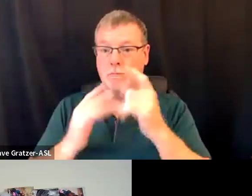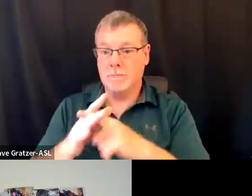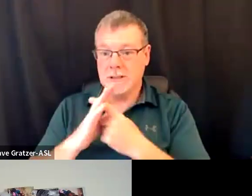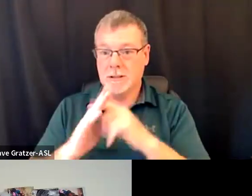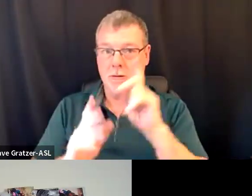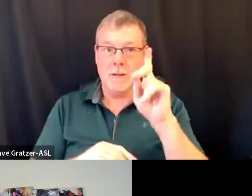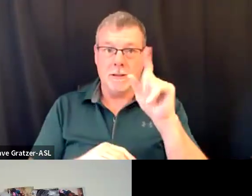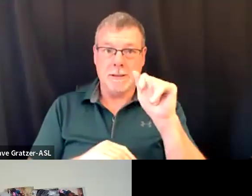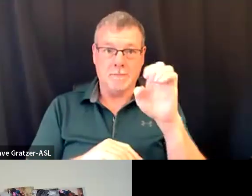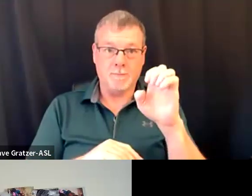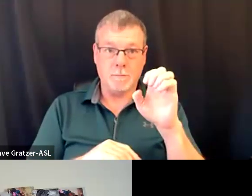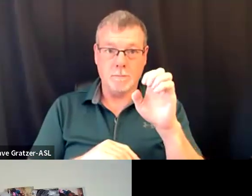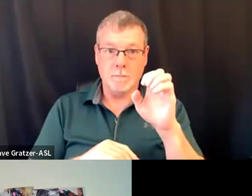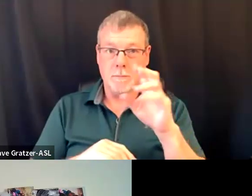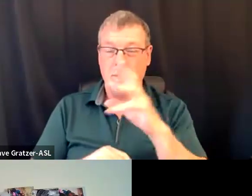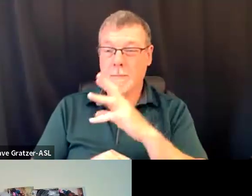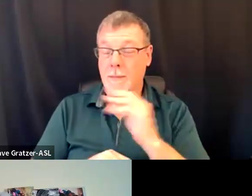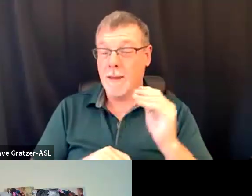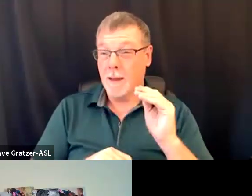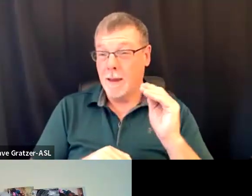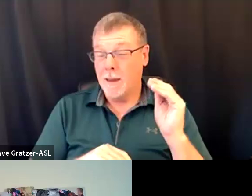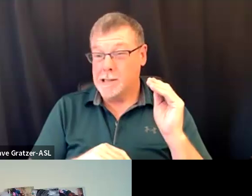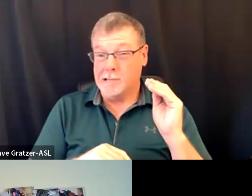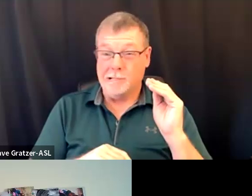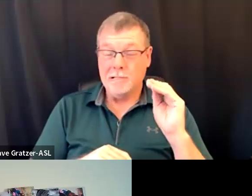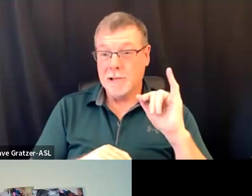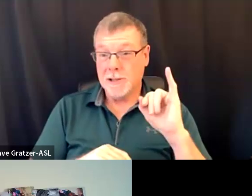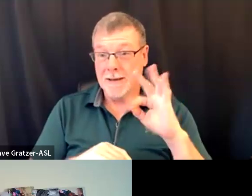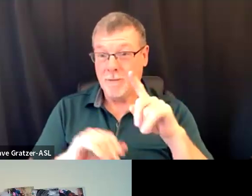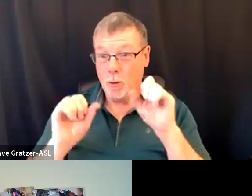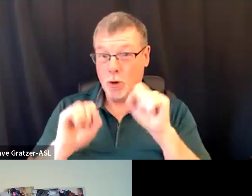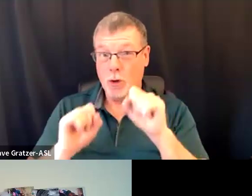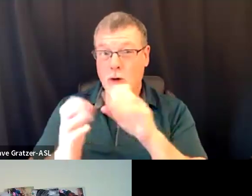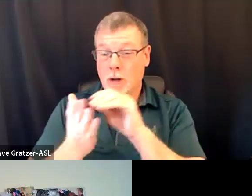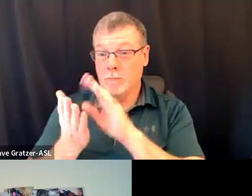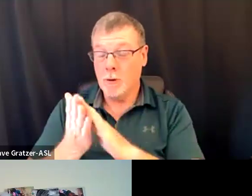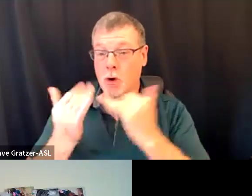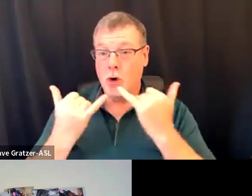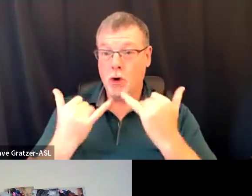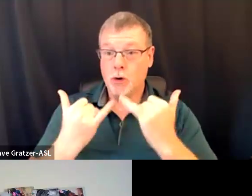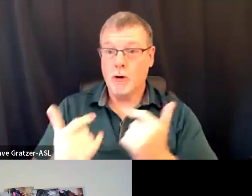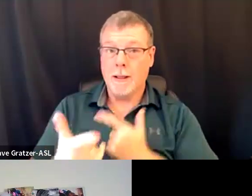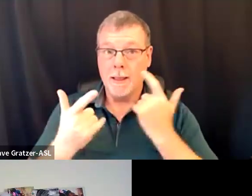And if you could, record a current living situation outside of a project start date,